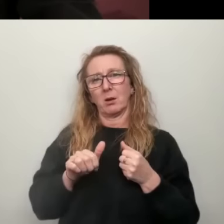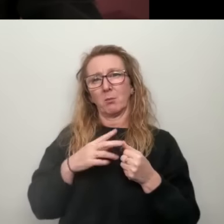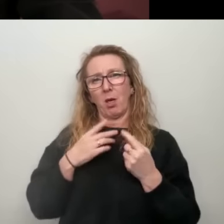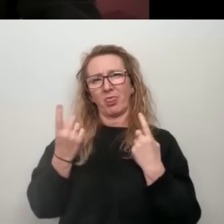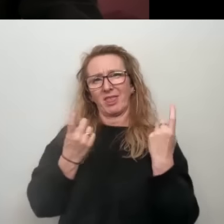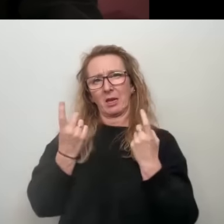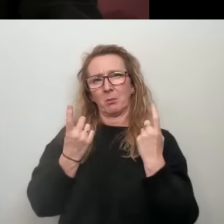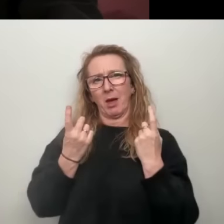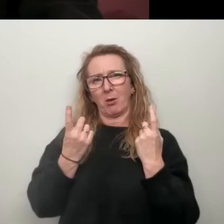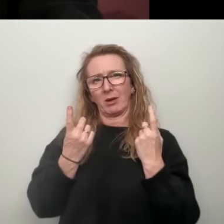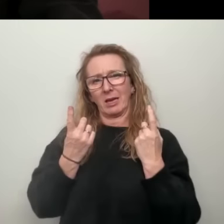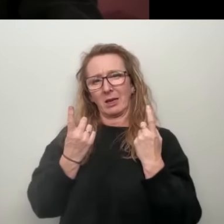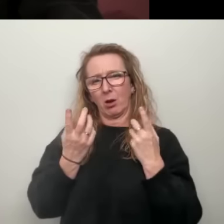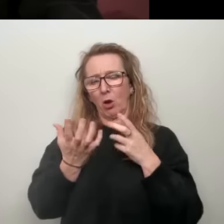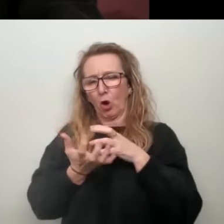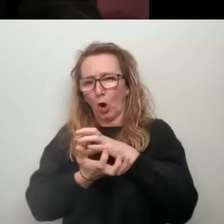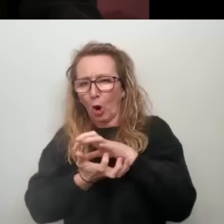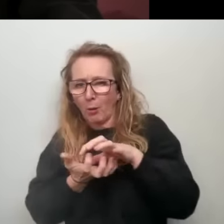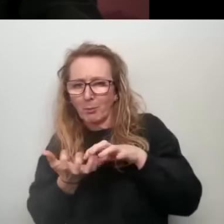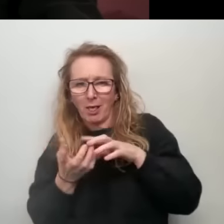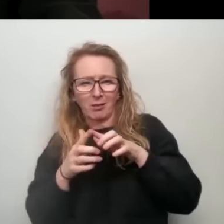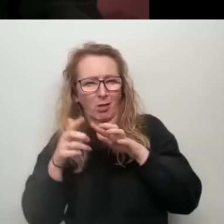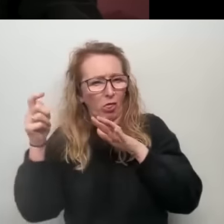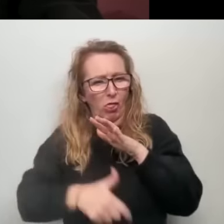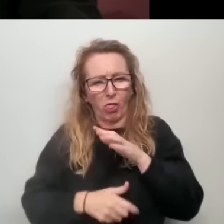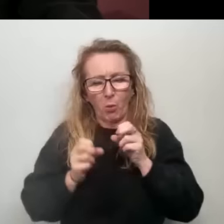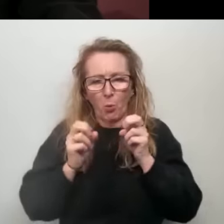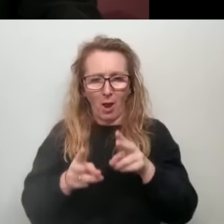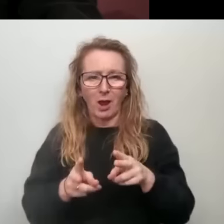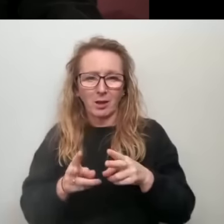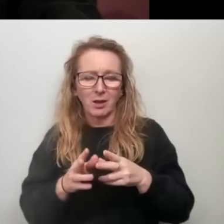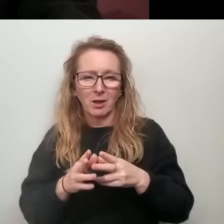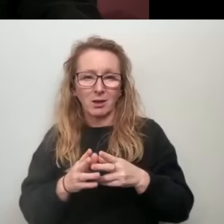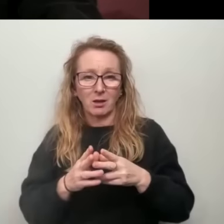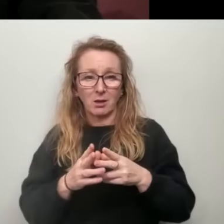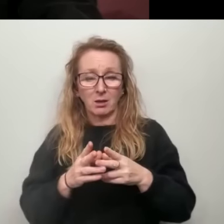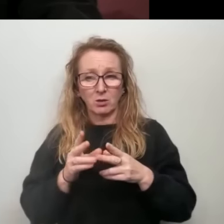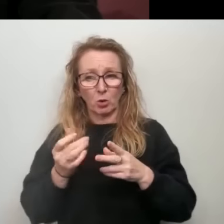really sophisticated manner. So perhaps they didn't include that, but I think what we can say is